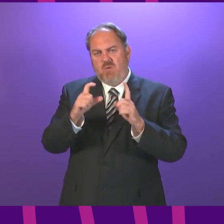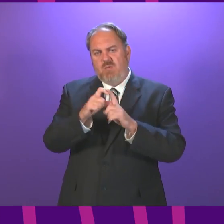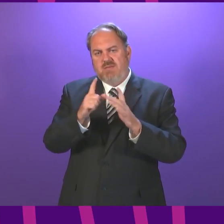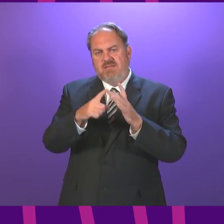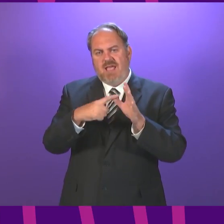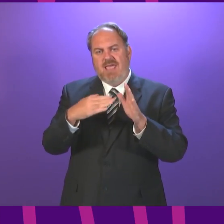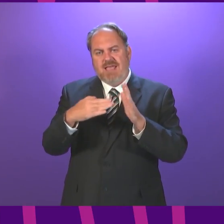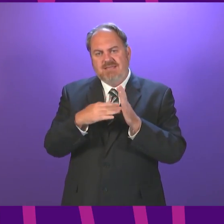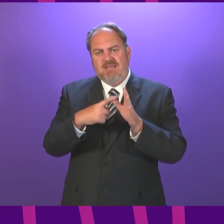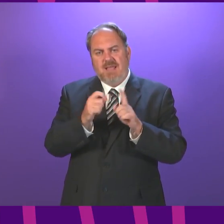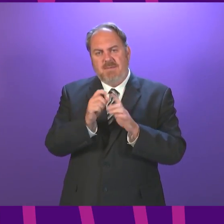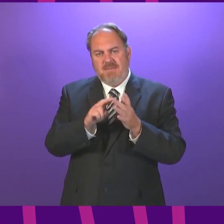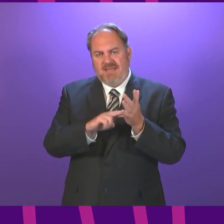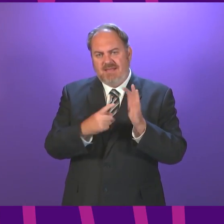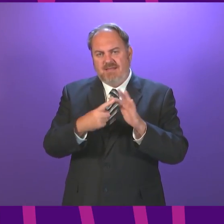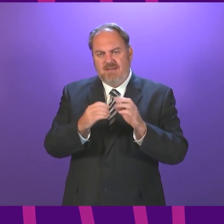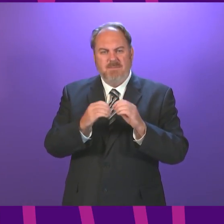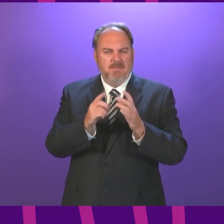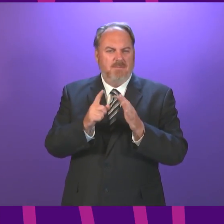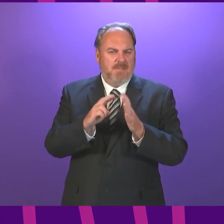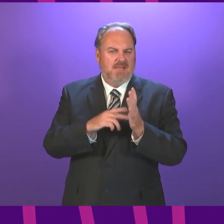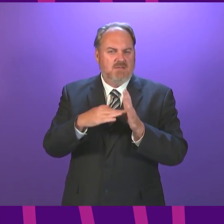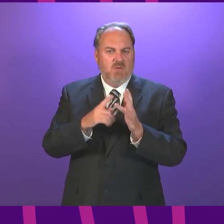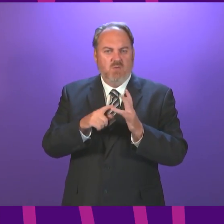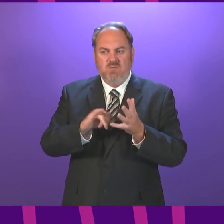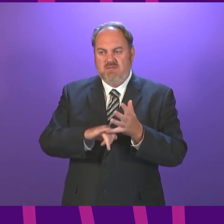tragic increase in deaths. What approaches is the minister considering, particularly